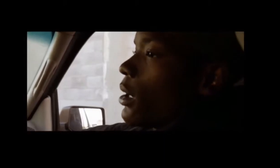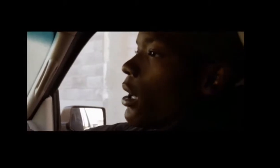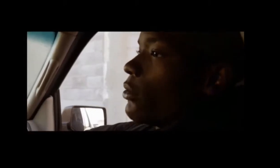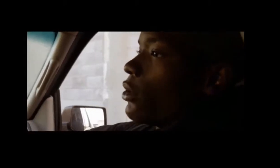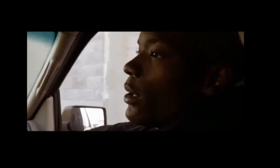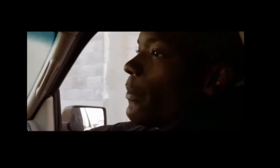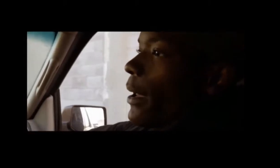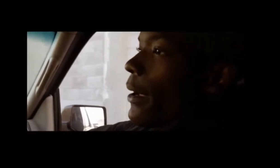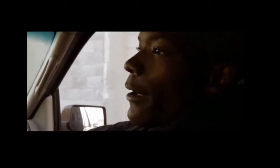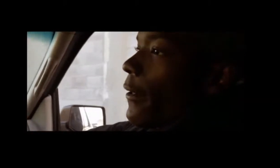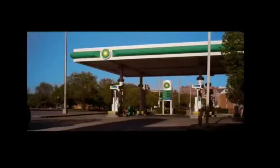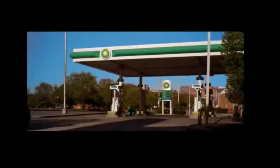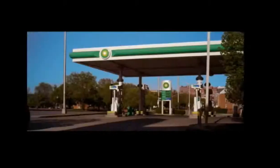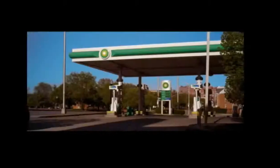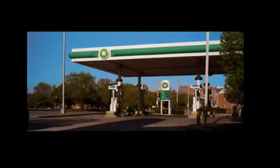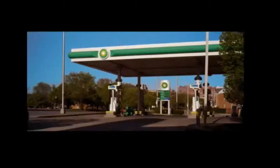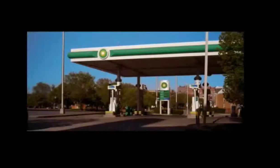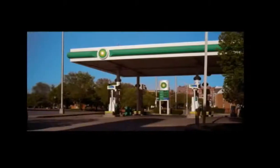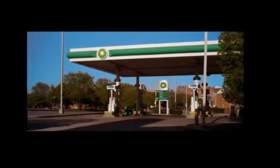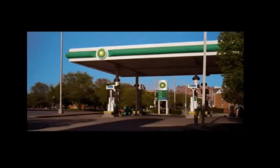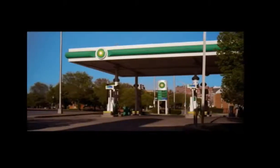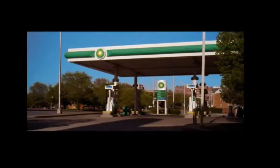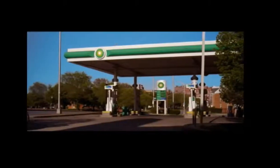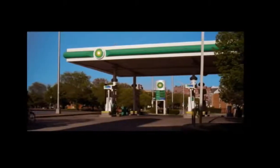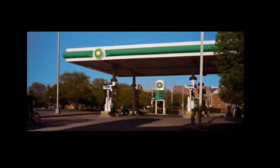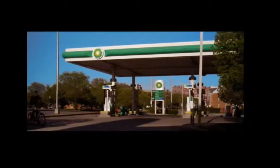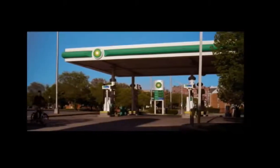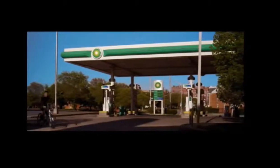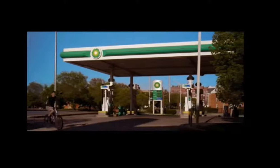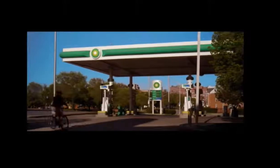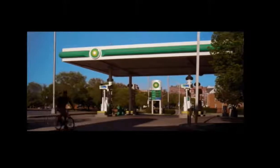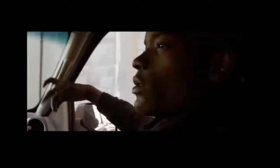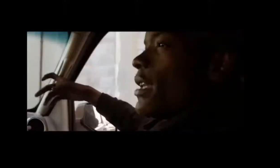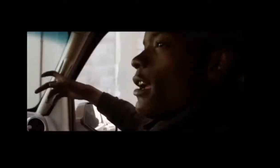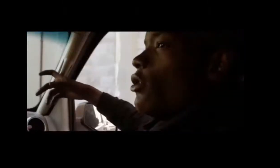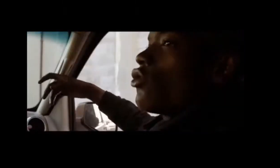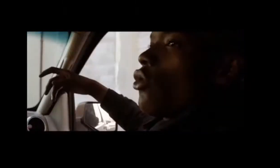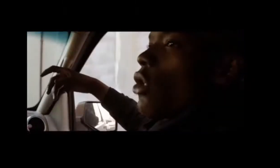questions she all like uh a red black at one of my mastermind